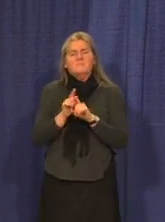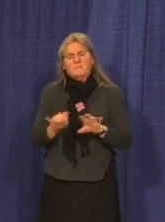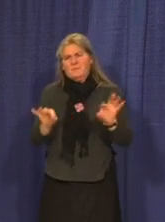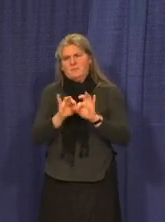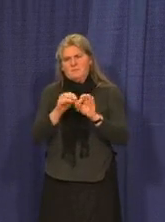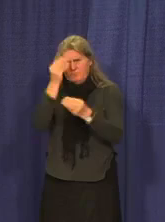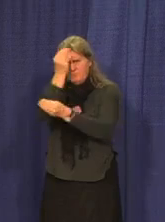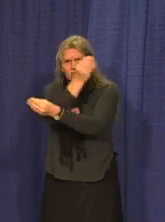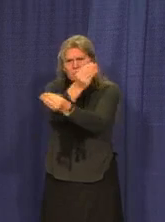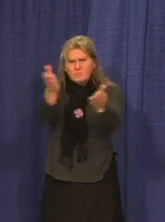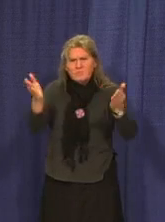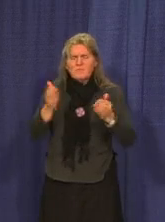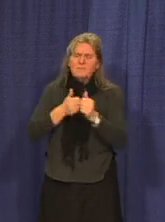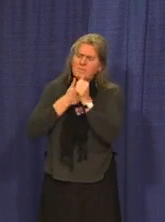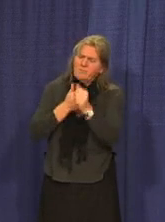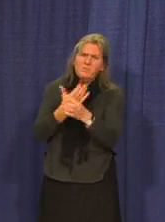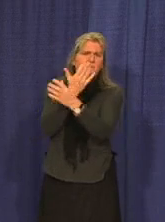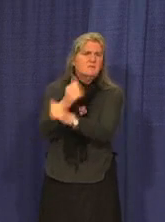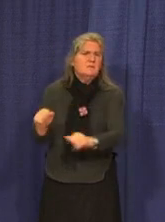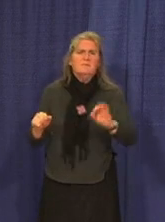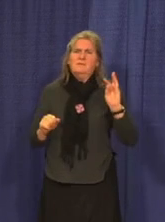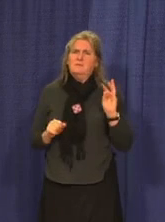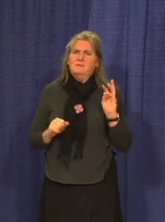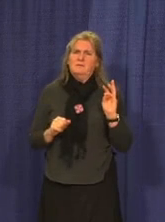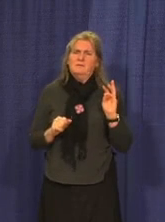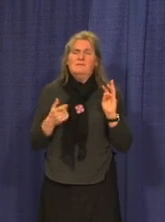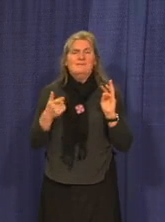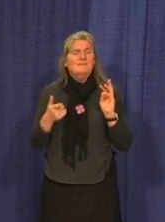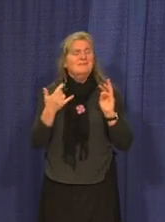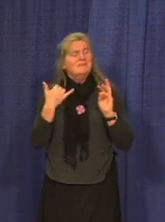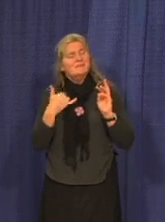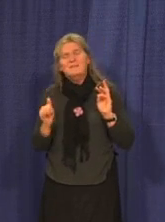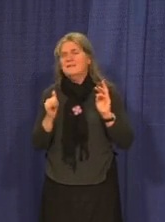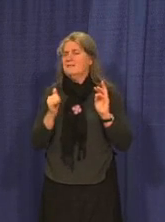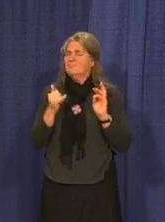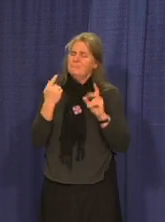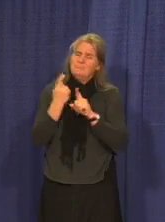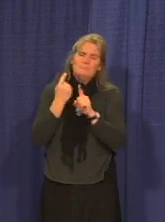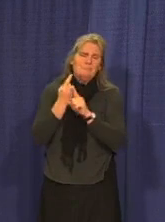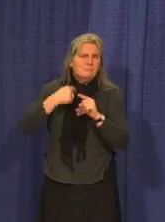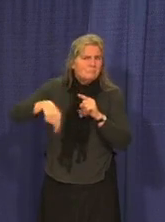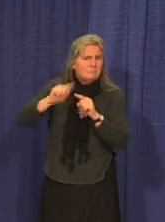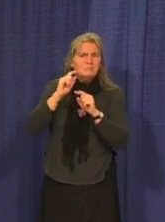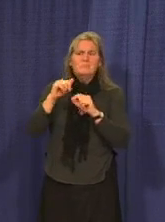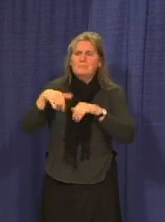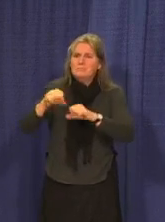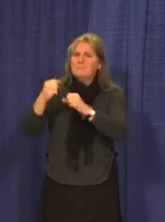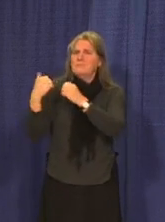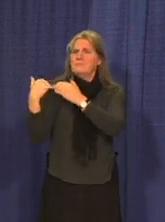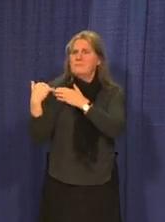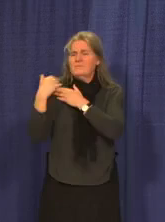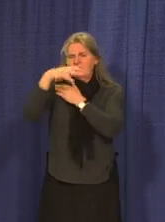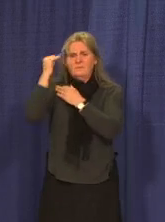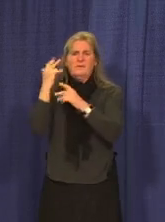Once again, I want to stress how important it is to practice the Safe Six. This is still the best thing we